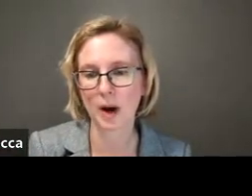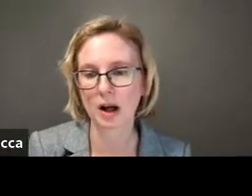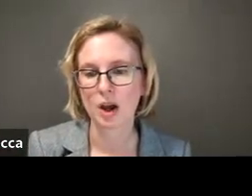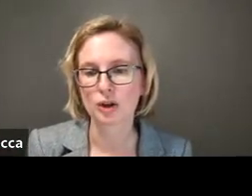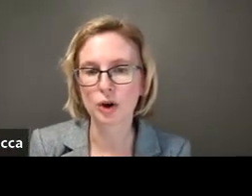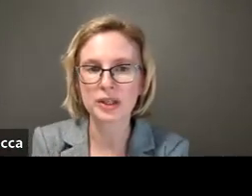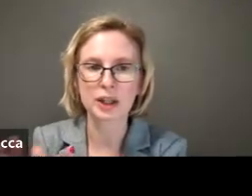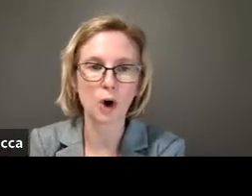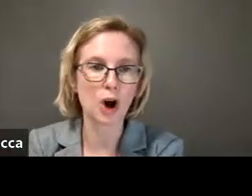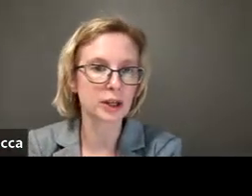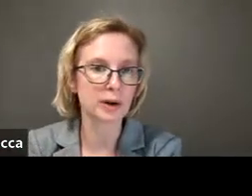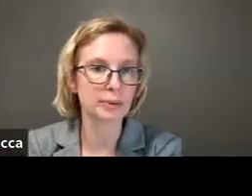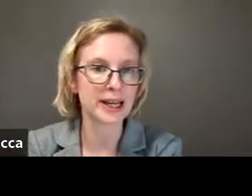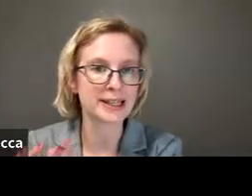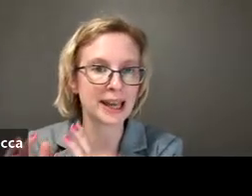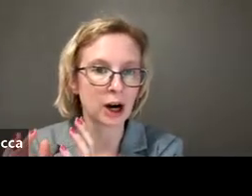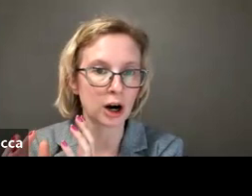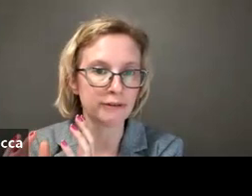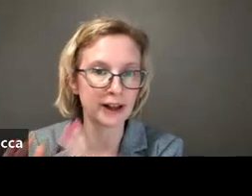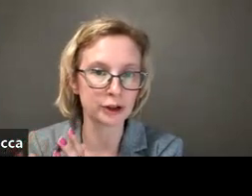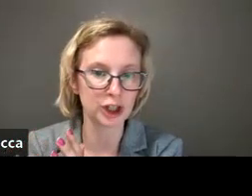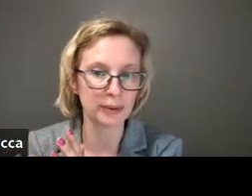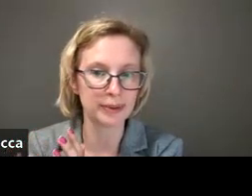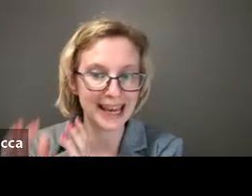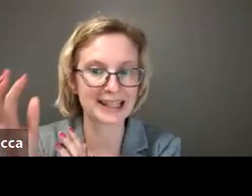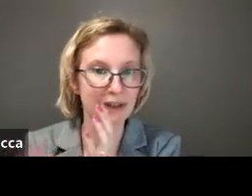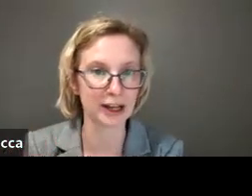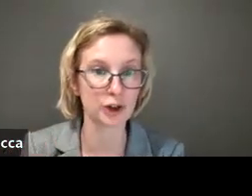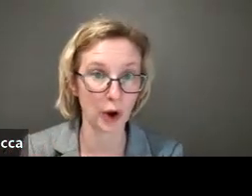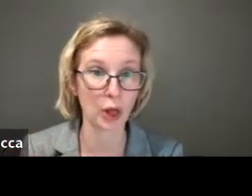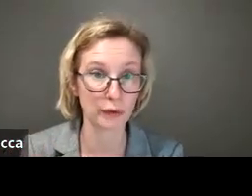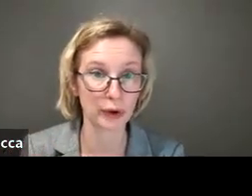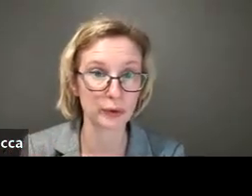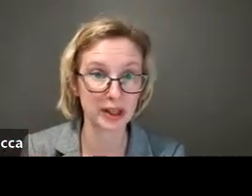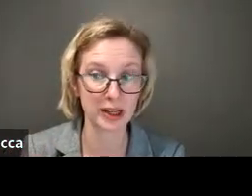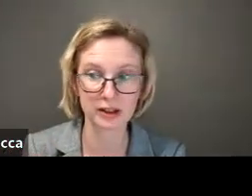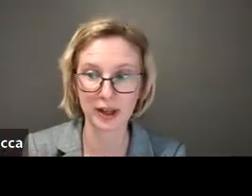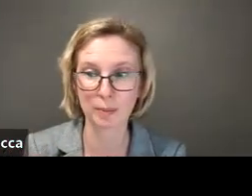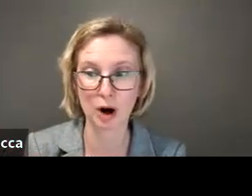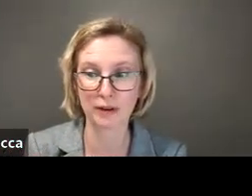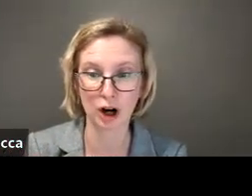well. So those things were also in place in our fellowship takes advantage of all of those things. So that's part of our